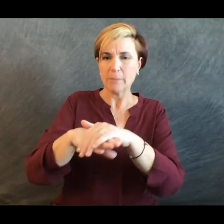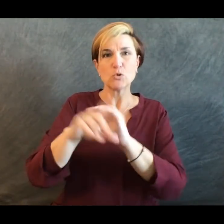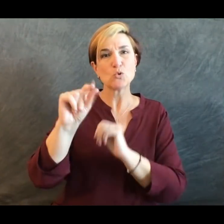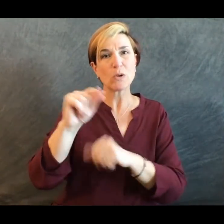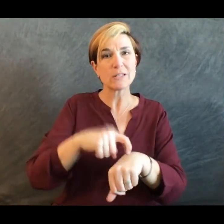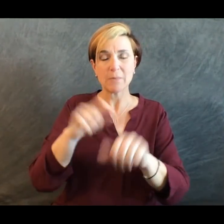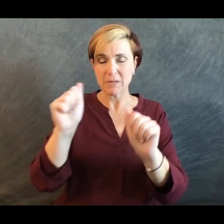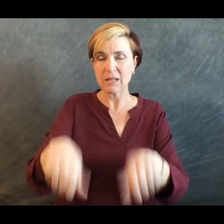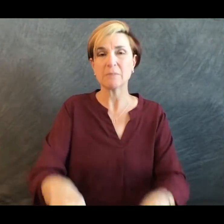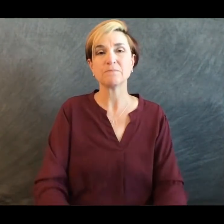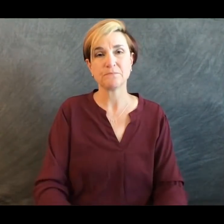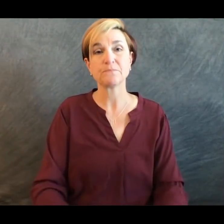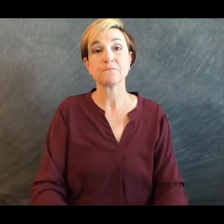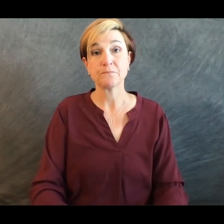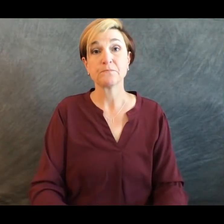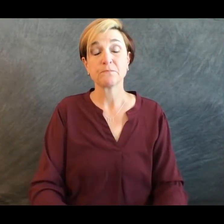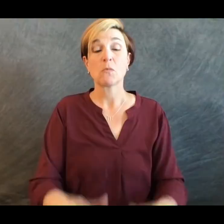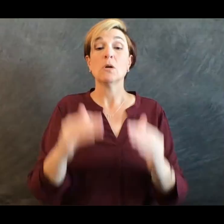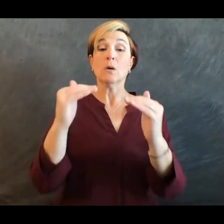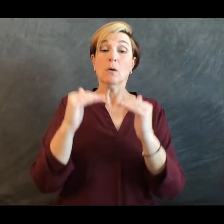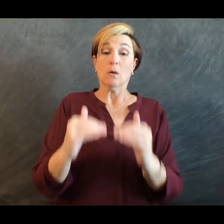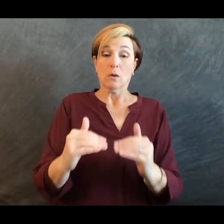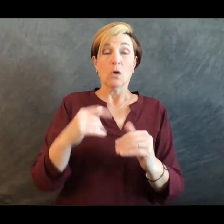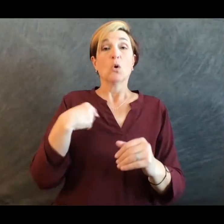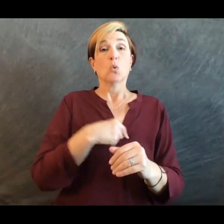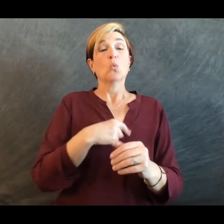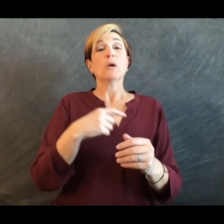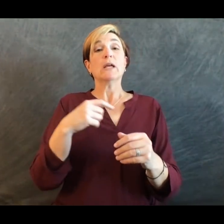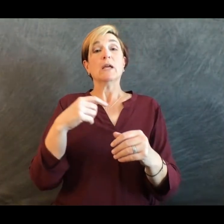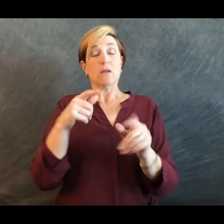passed the largest emergency economic relief package in American history to